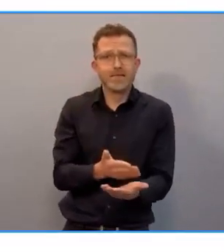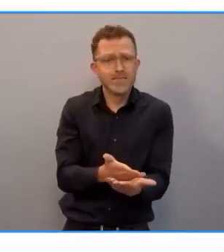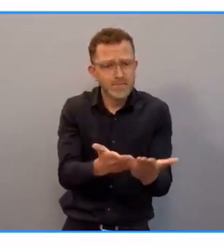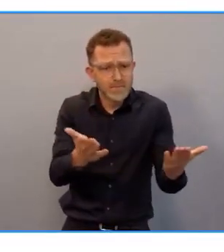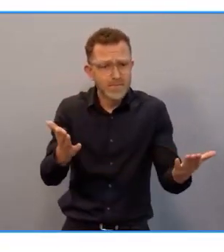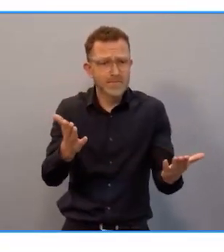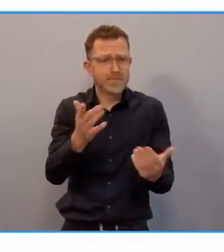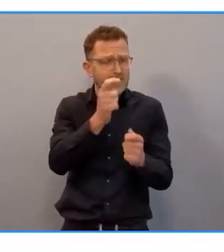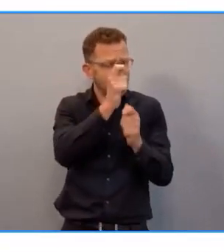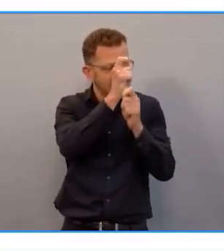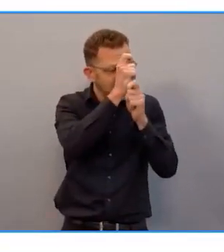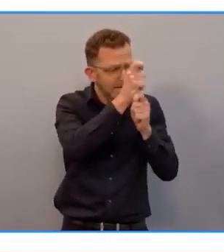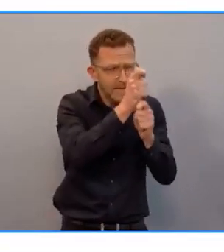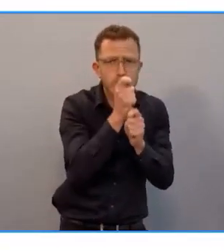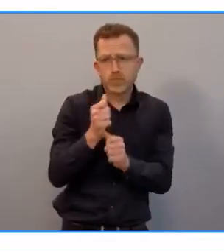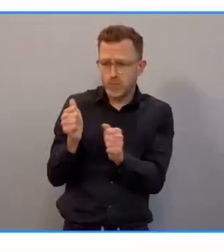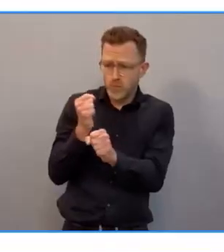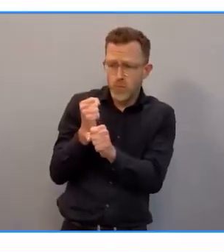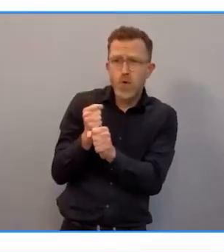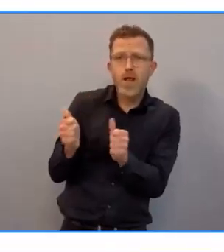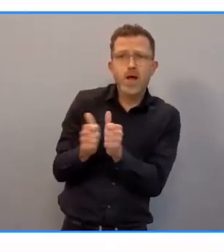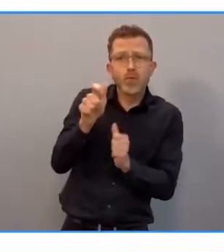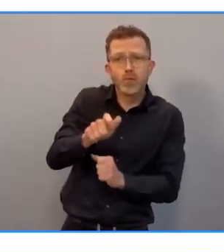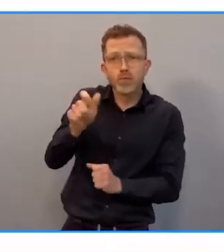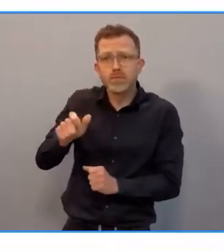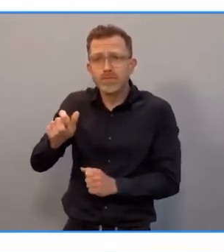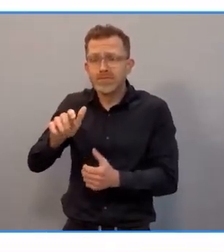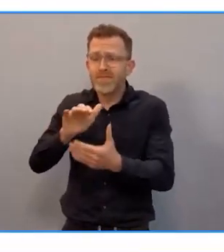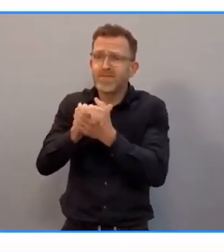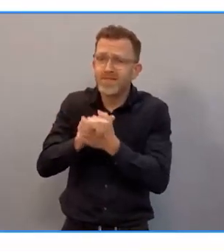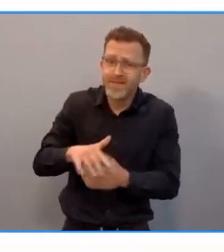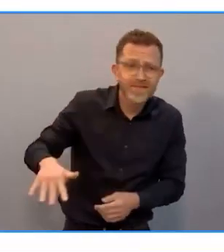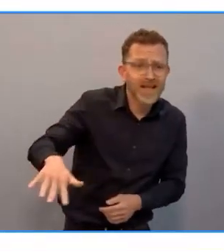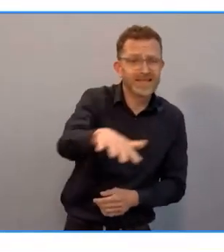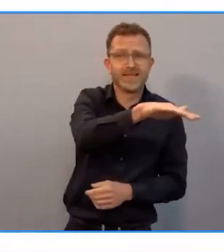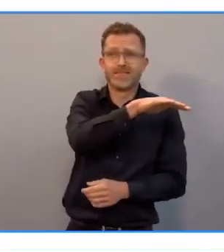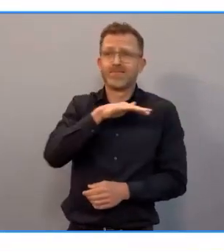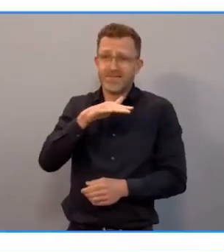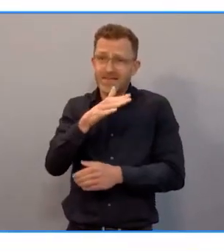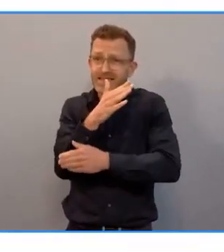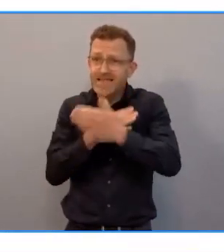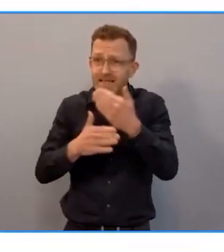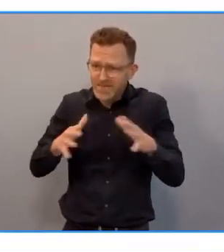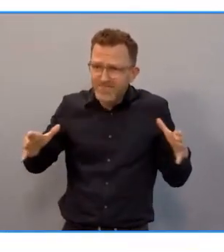friends in the disability movement and allies in solidarity.